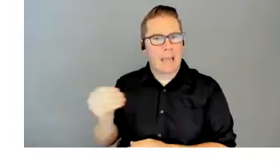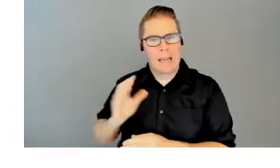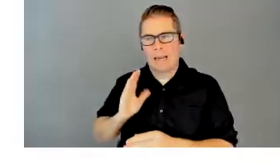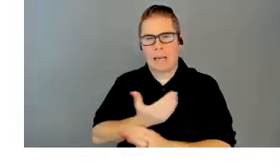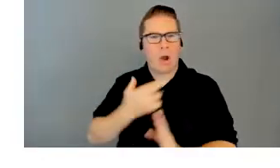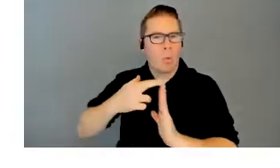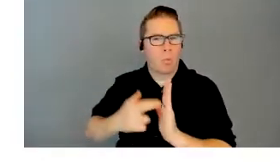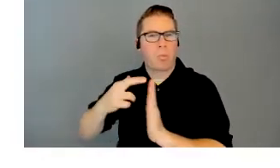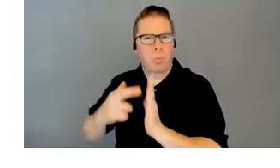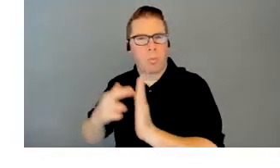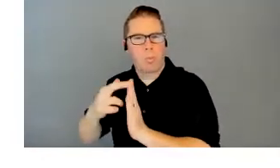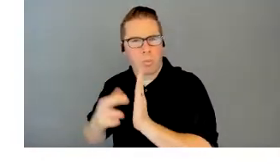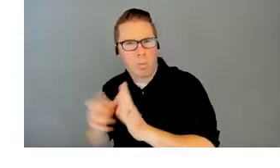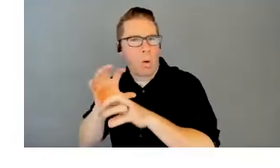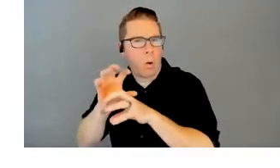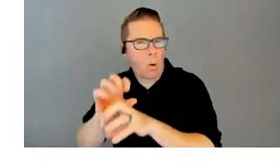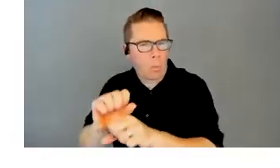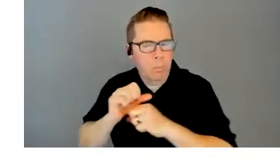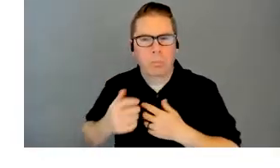And so you're going to see that theme throughout our presentation.